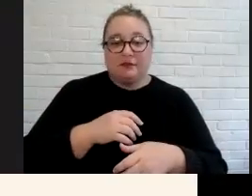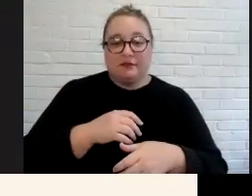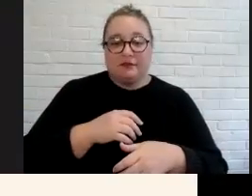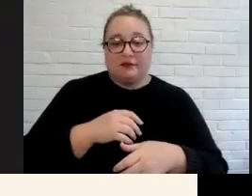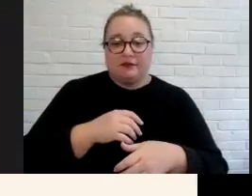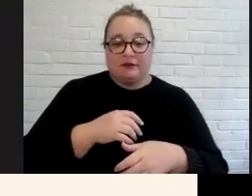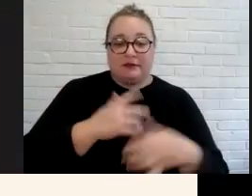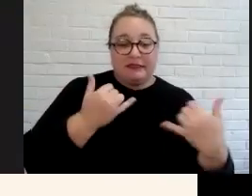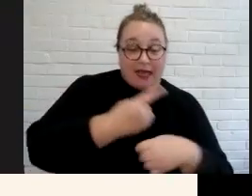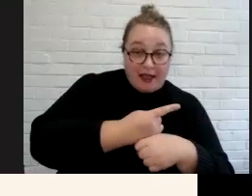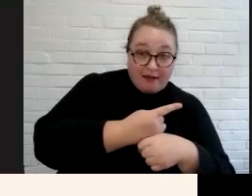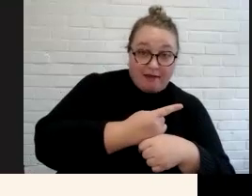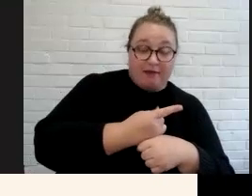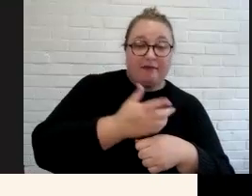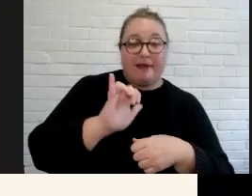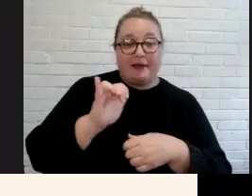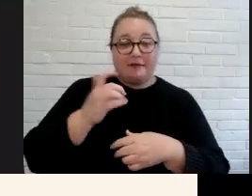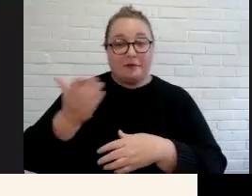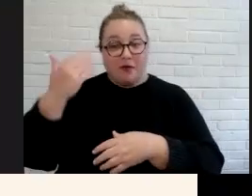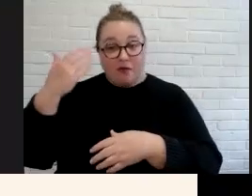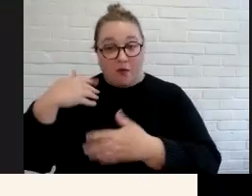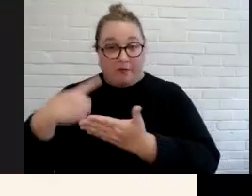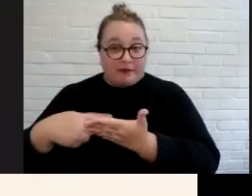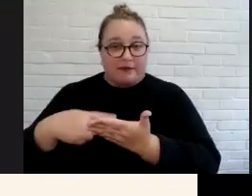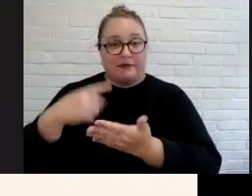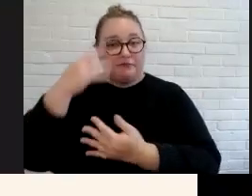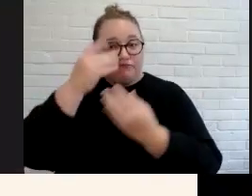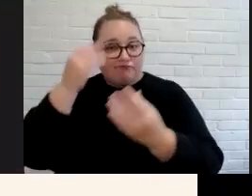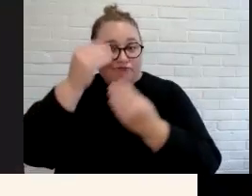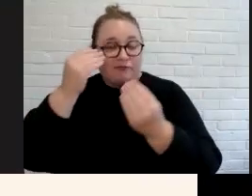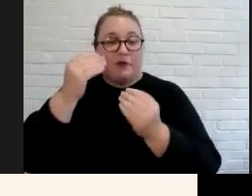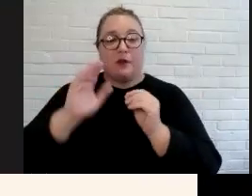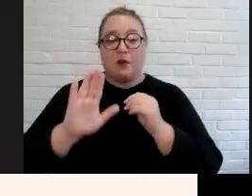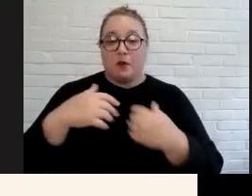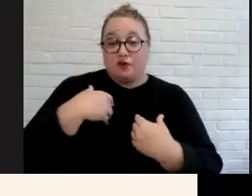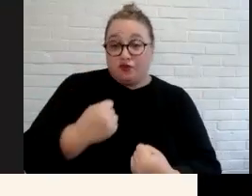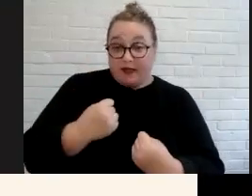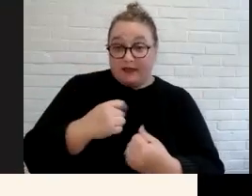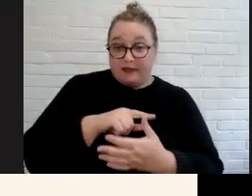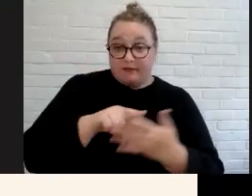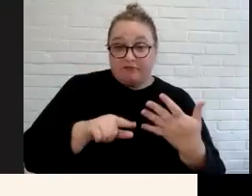What are your RSI strengths, you know, what are the things that you're already doing well in your class?